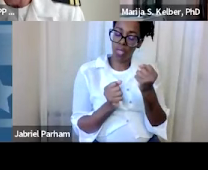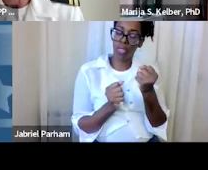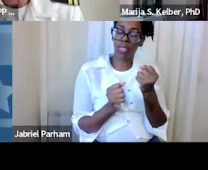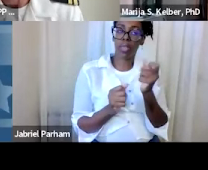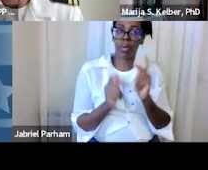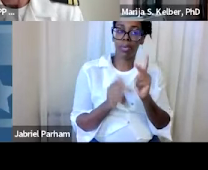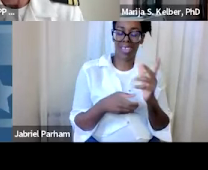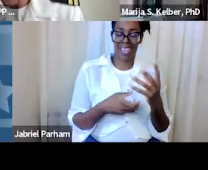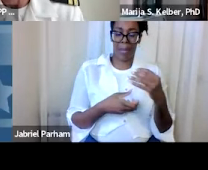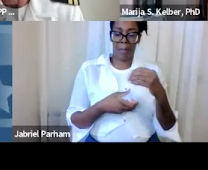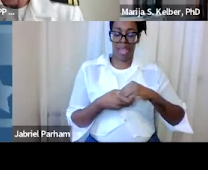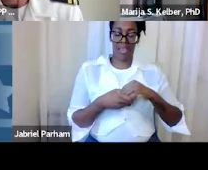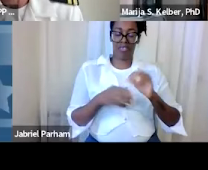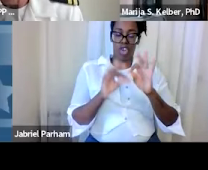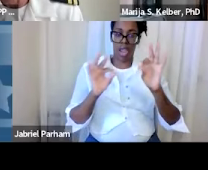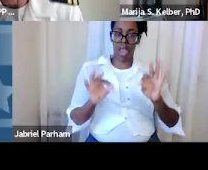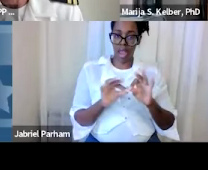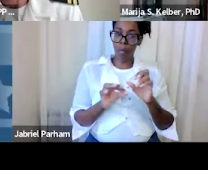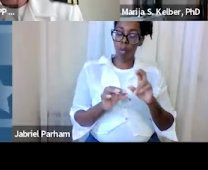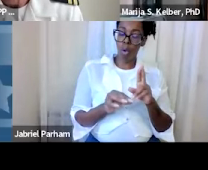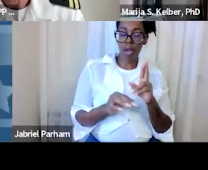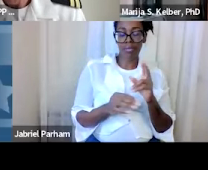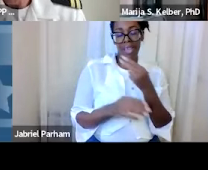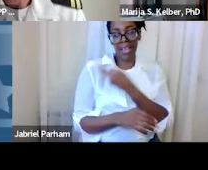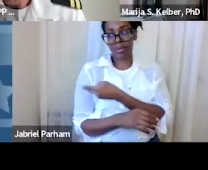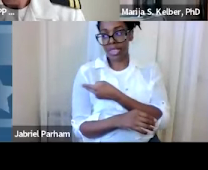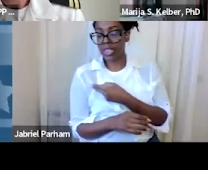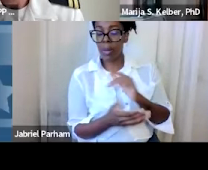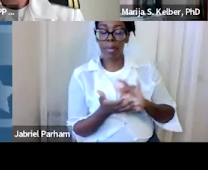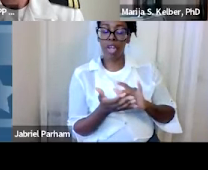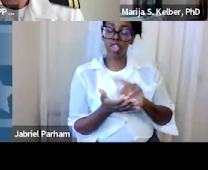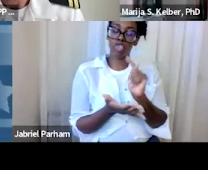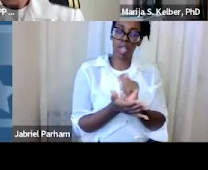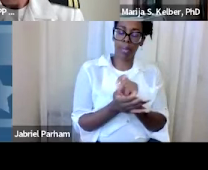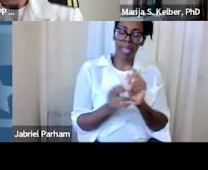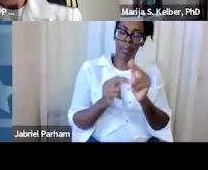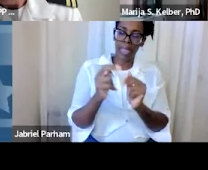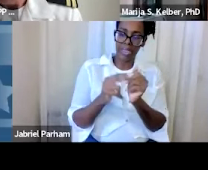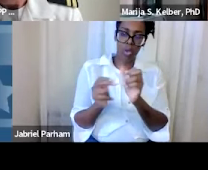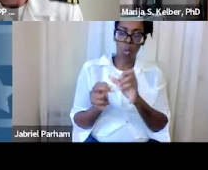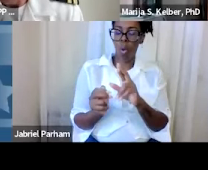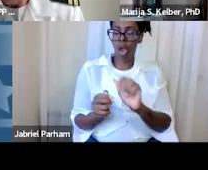or clinical or military treatment facilities or hospitals as well as other assets that are available